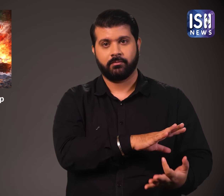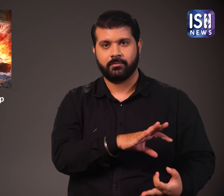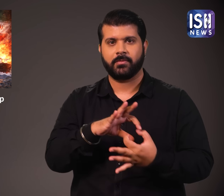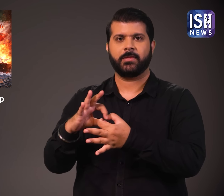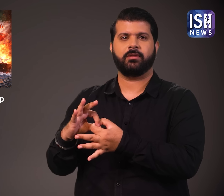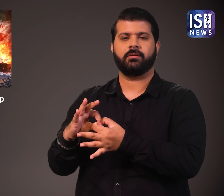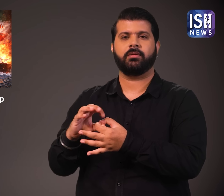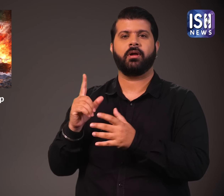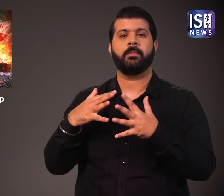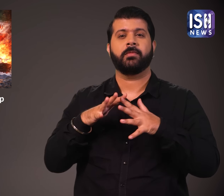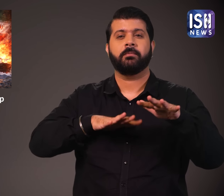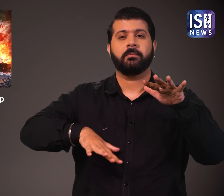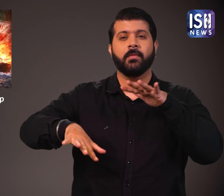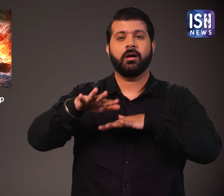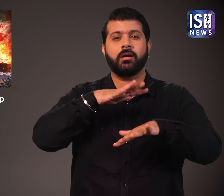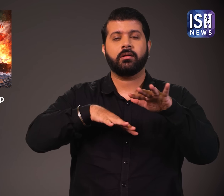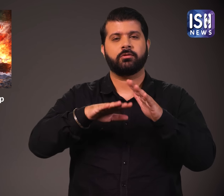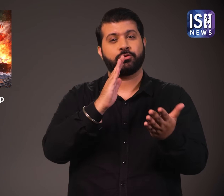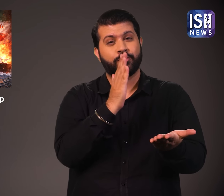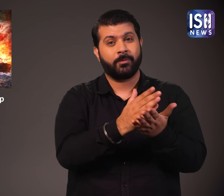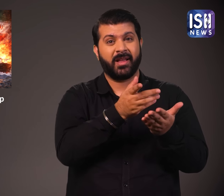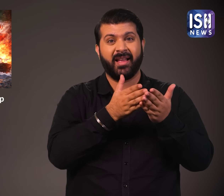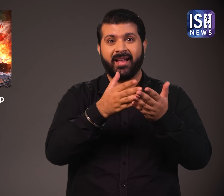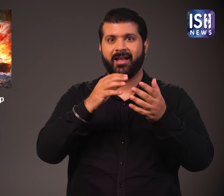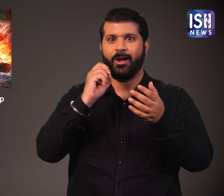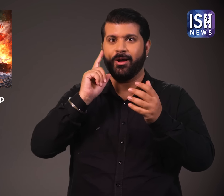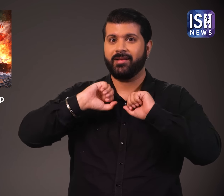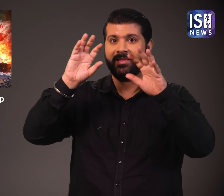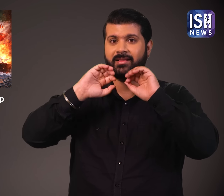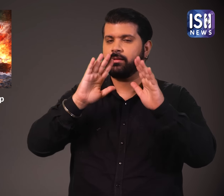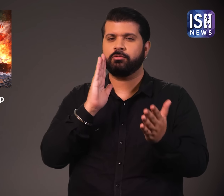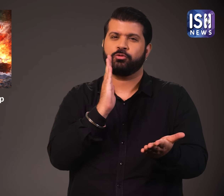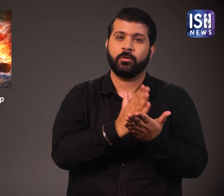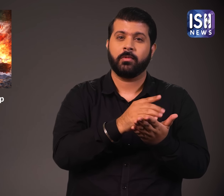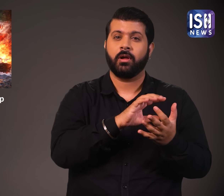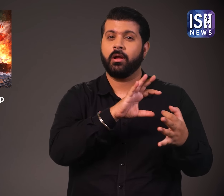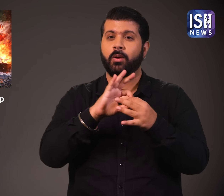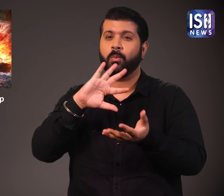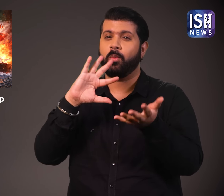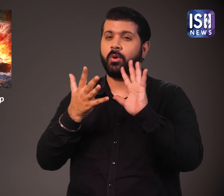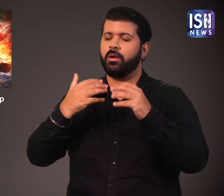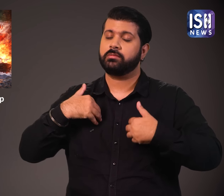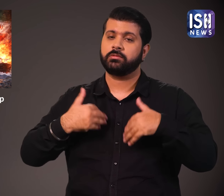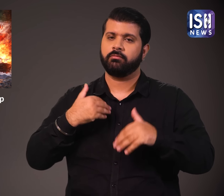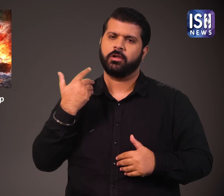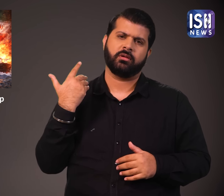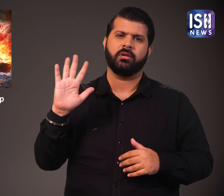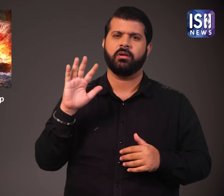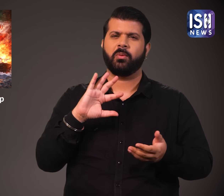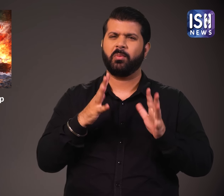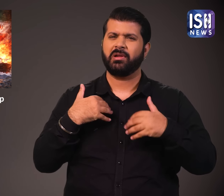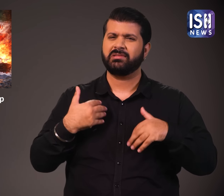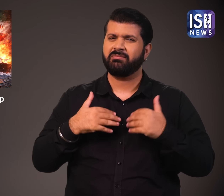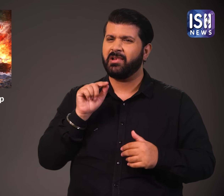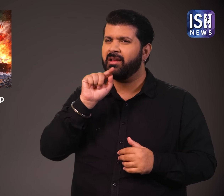This is part of a larger U.S. strategy to block their global oil trade and create pressure worldwide.